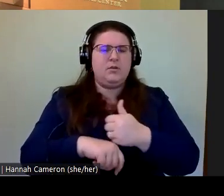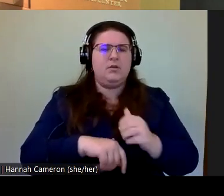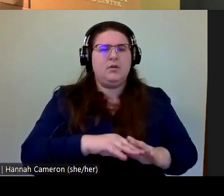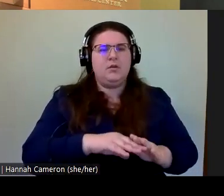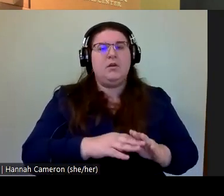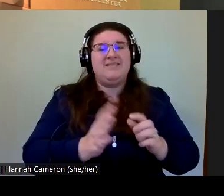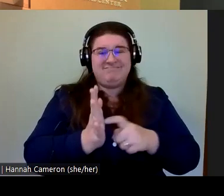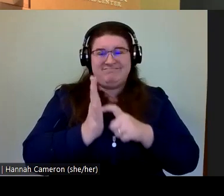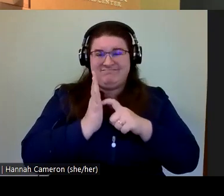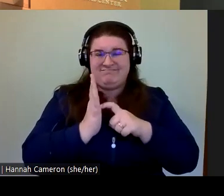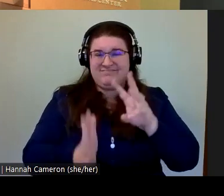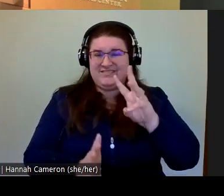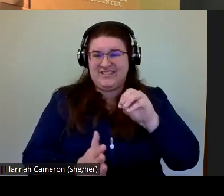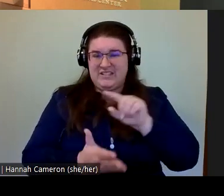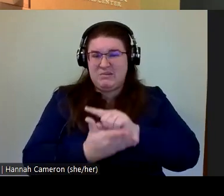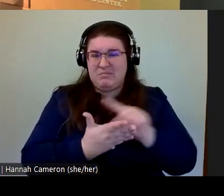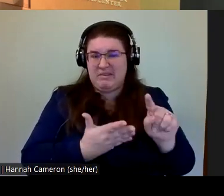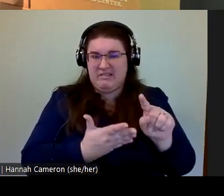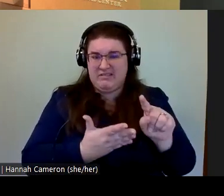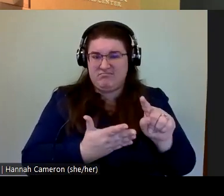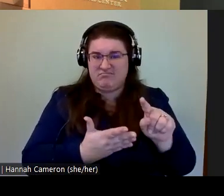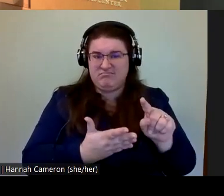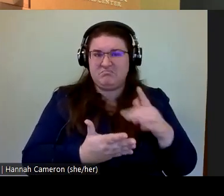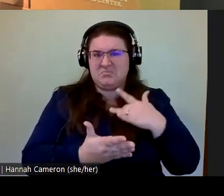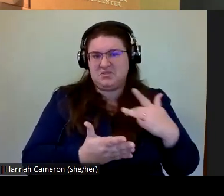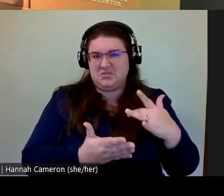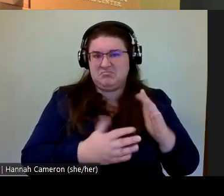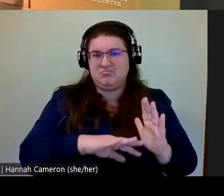on average for about half of these mothers treated in this Clinic to have a significant Improvement